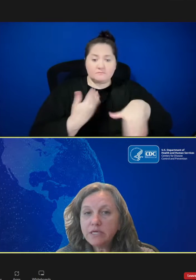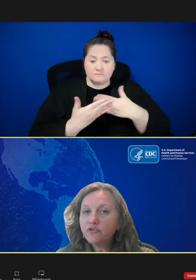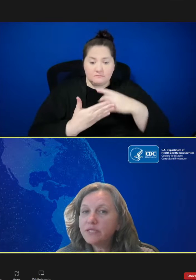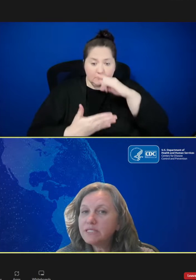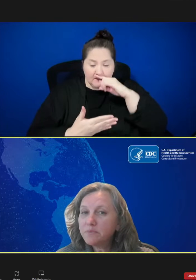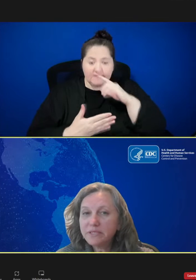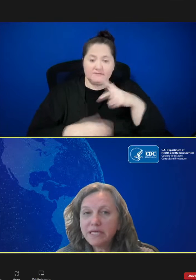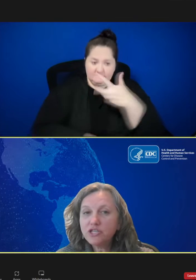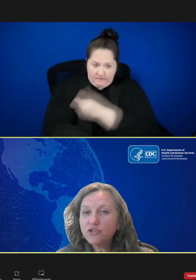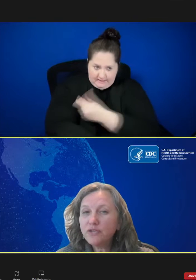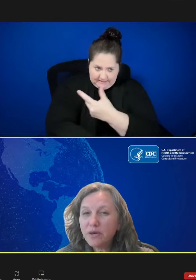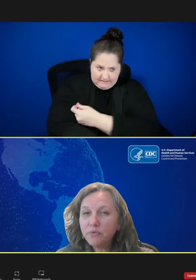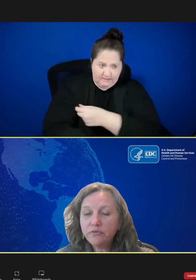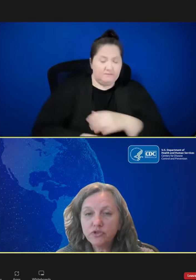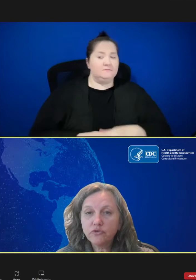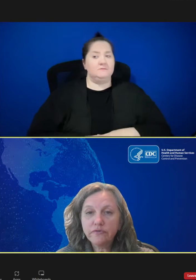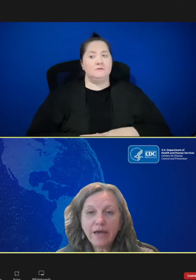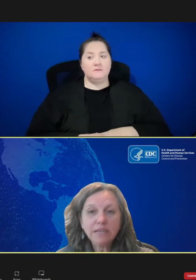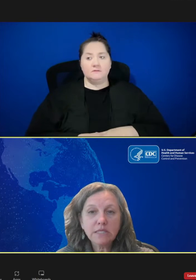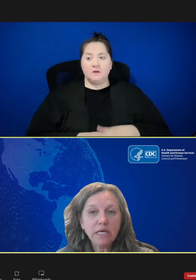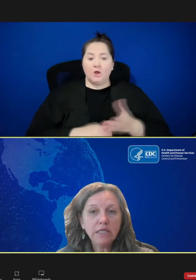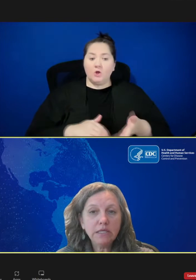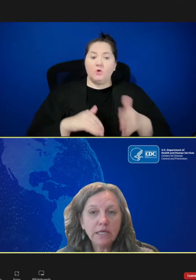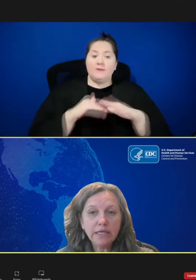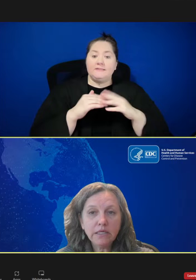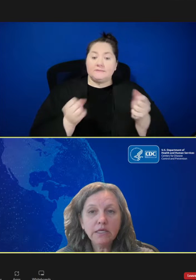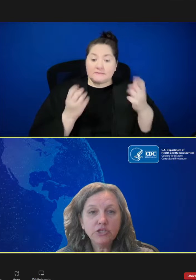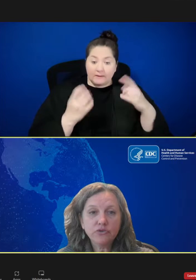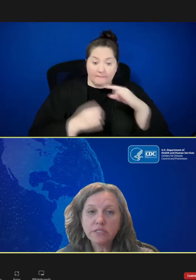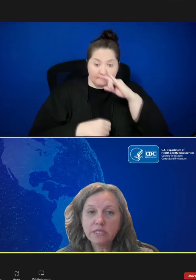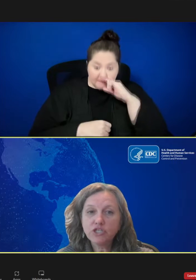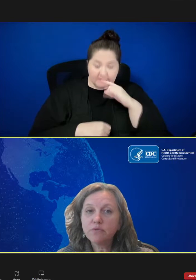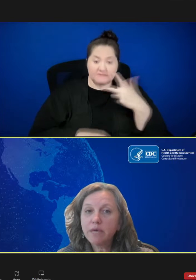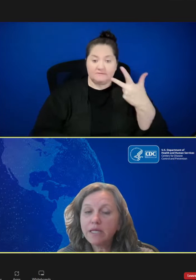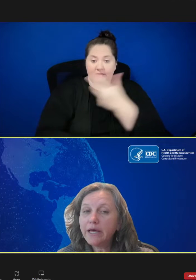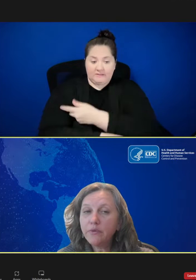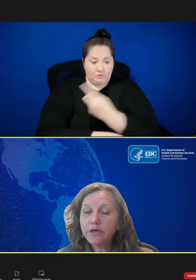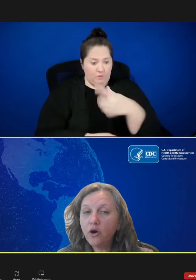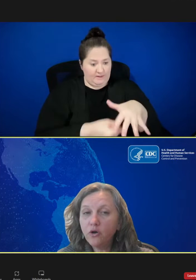increase the potential number of children vaccinated in a jurisdiction by allowing all